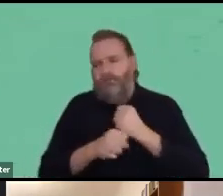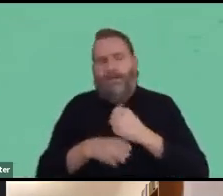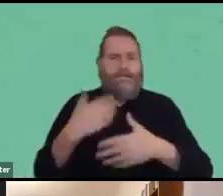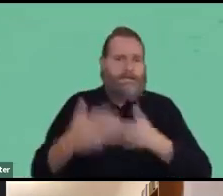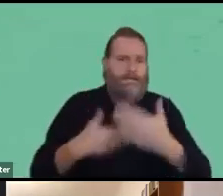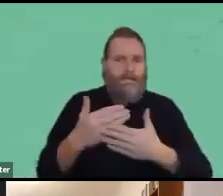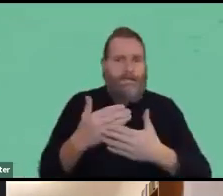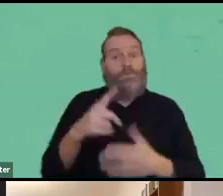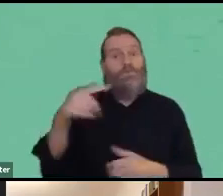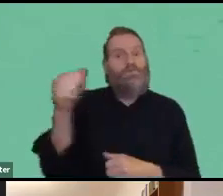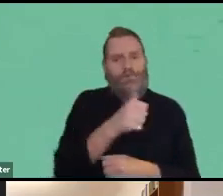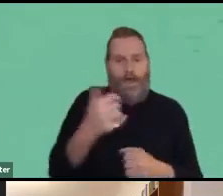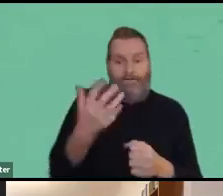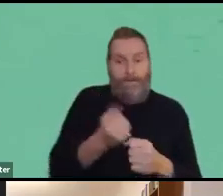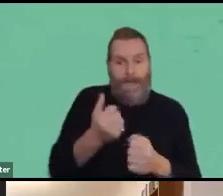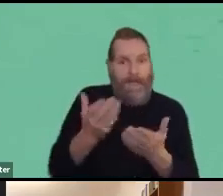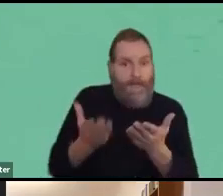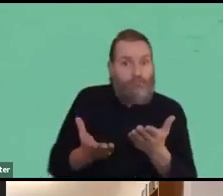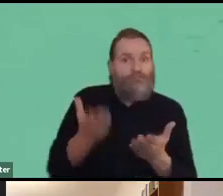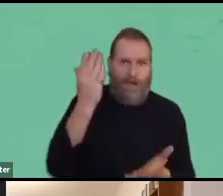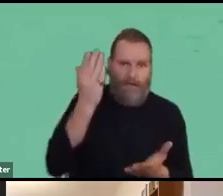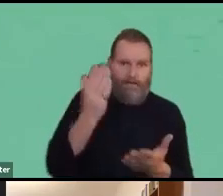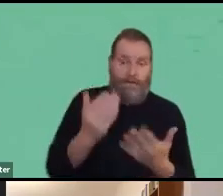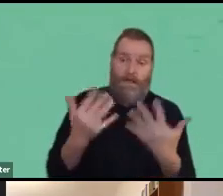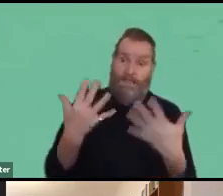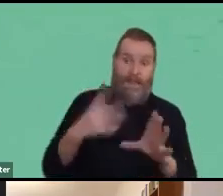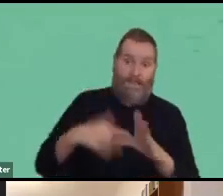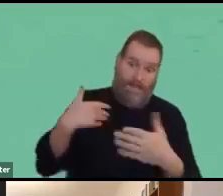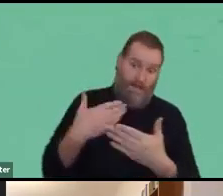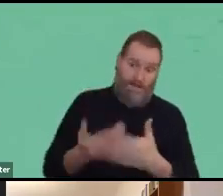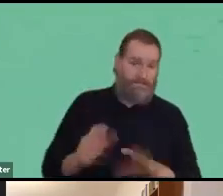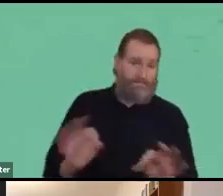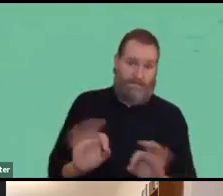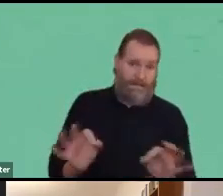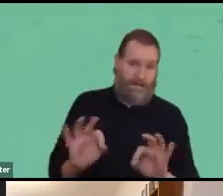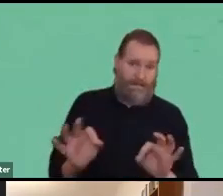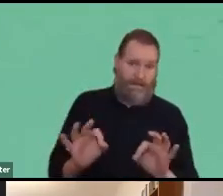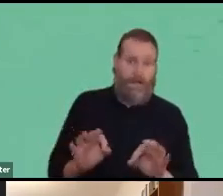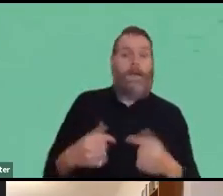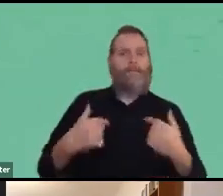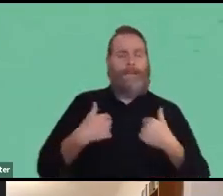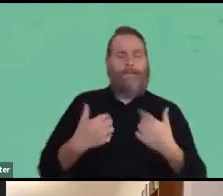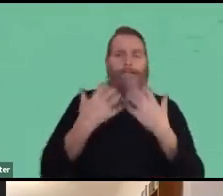pay rise after 10 years austerity um and so you know you've got my full support and let's keep